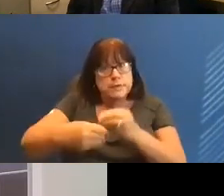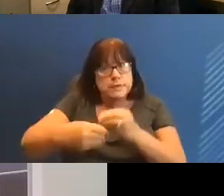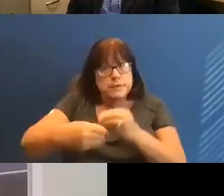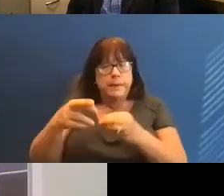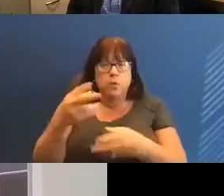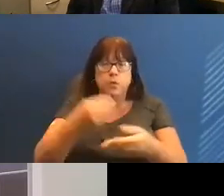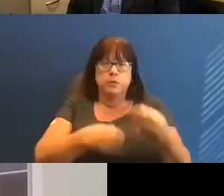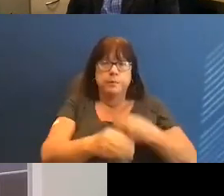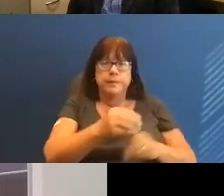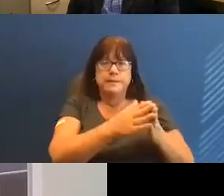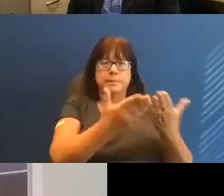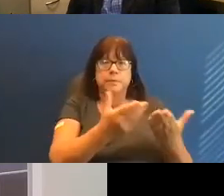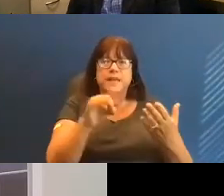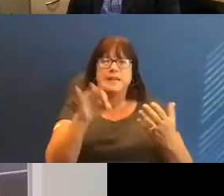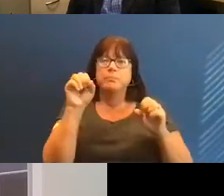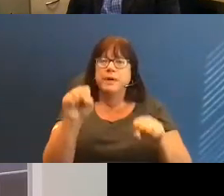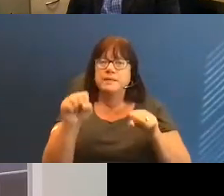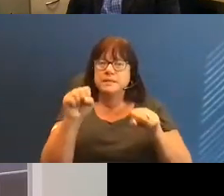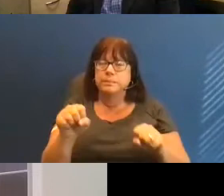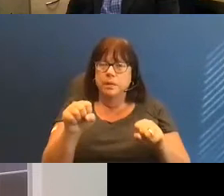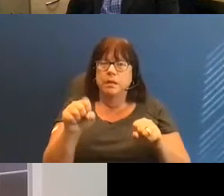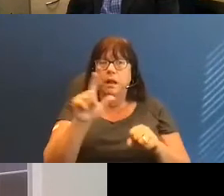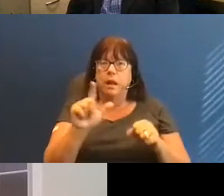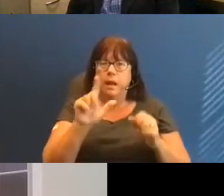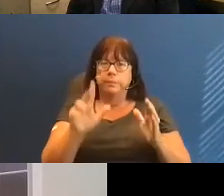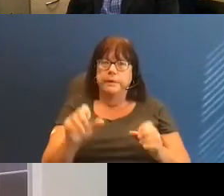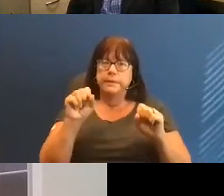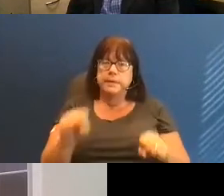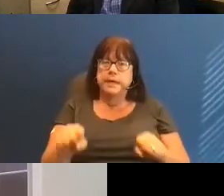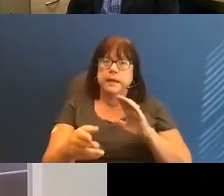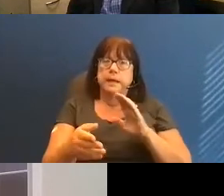textbook whenever possible and librarians can even help you find and or acquire materials